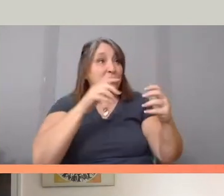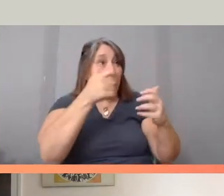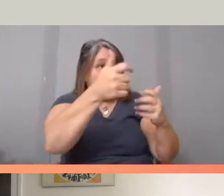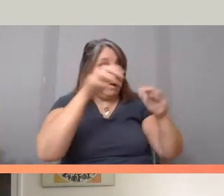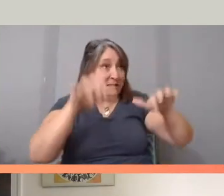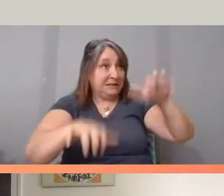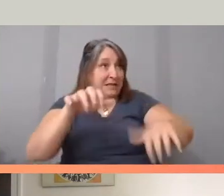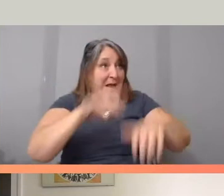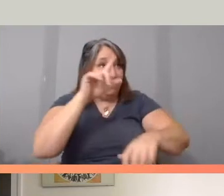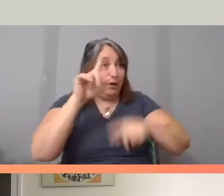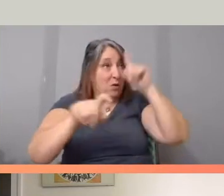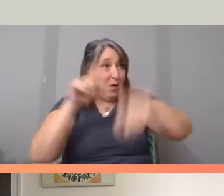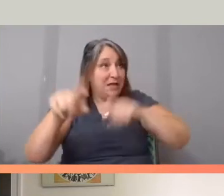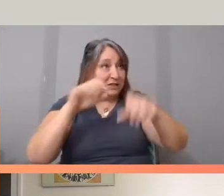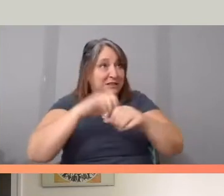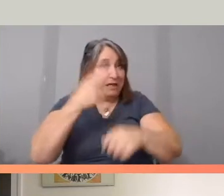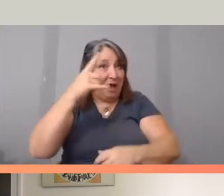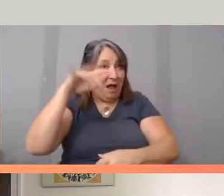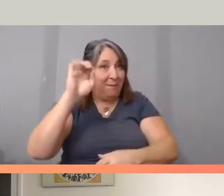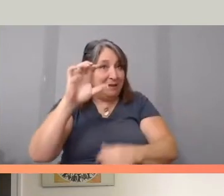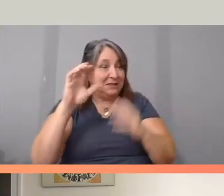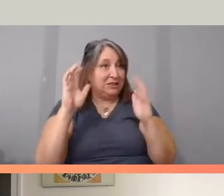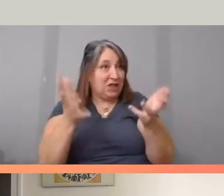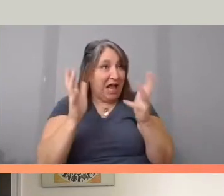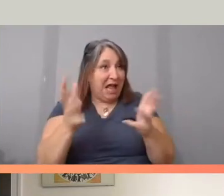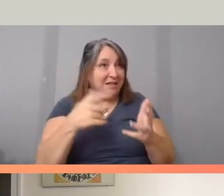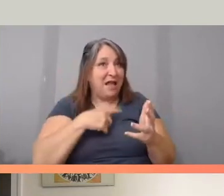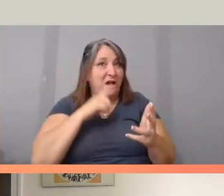into the hop in chat they're being digested, Maggie Bowman is,